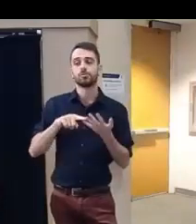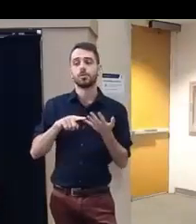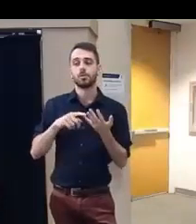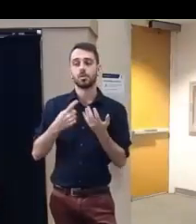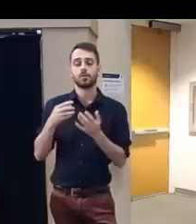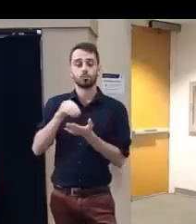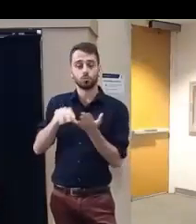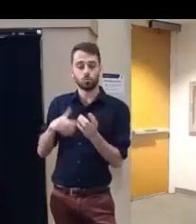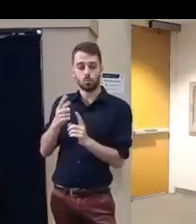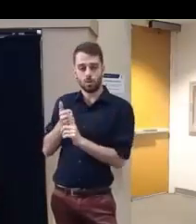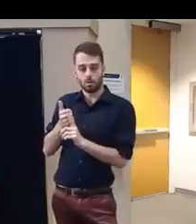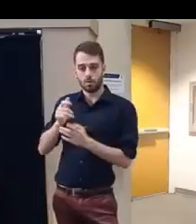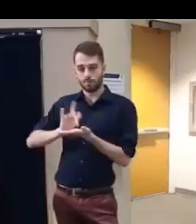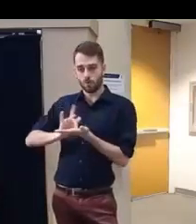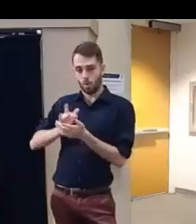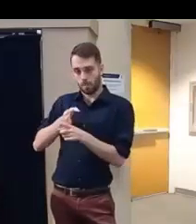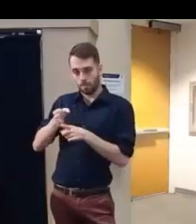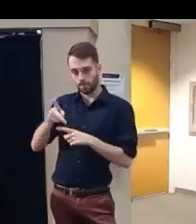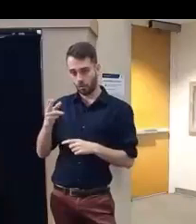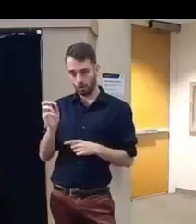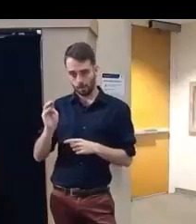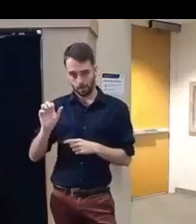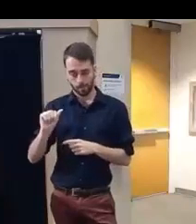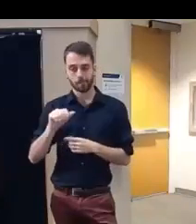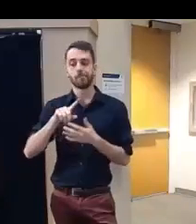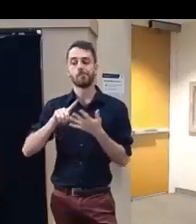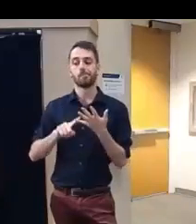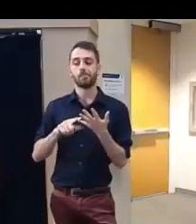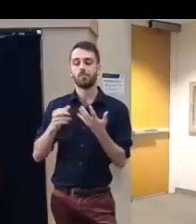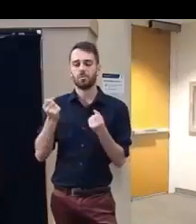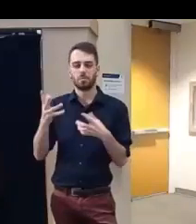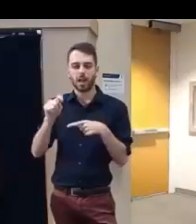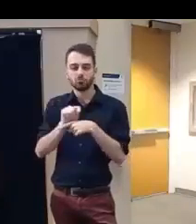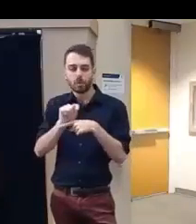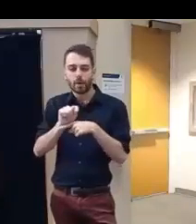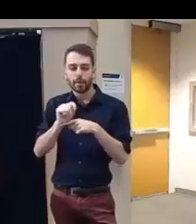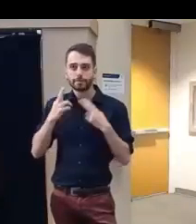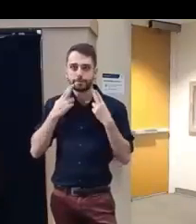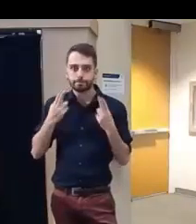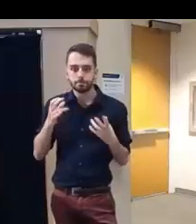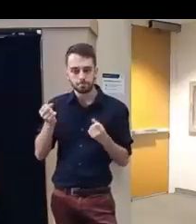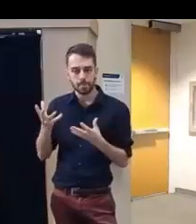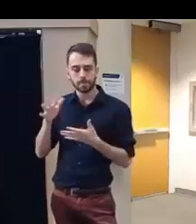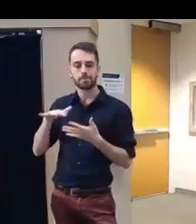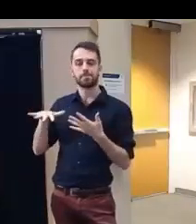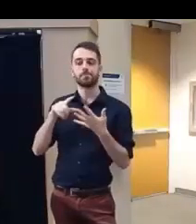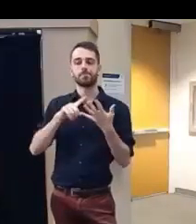a psychology intern so a lot of trainees as well as dedicated nurses Social Work care coordination